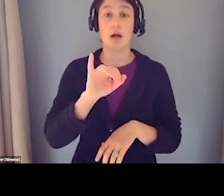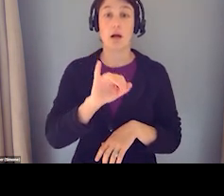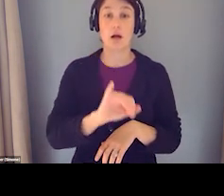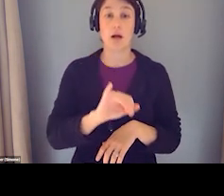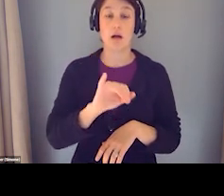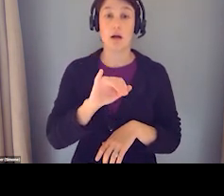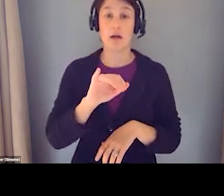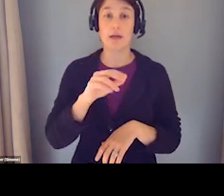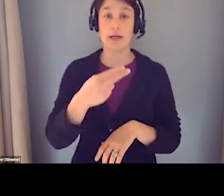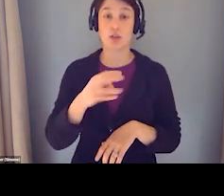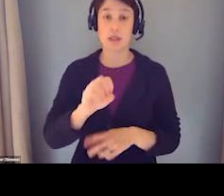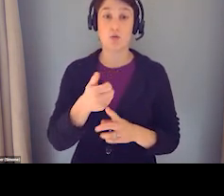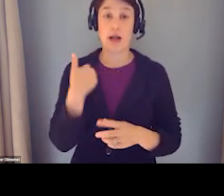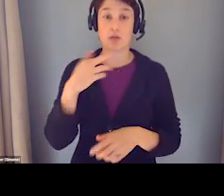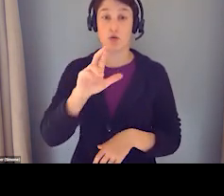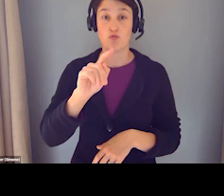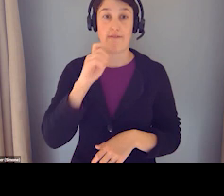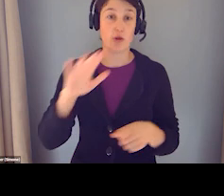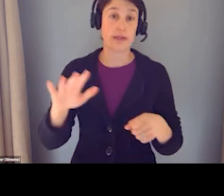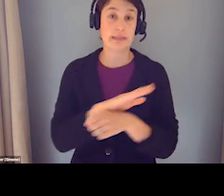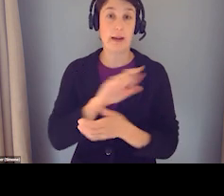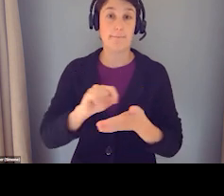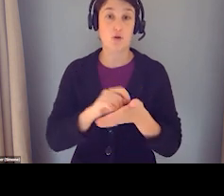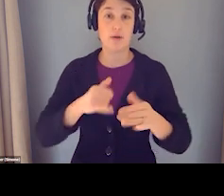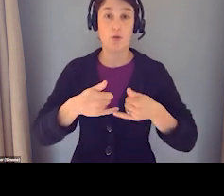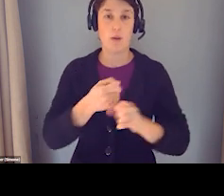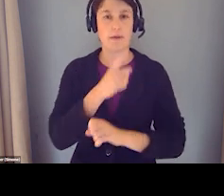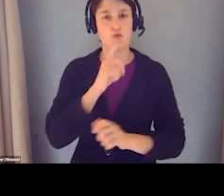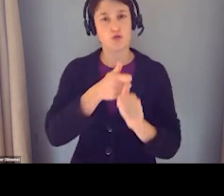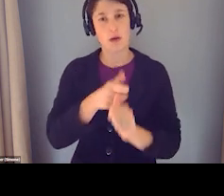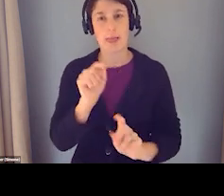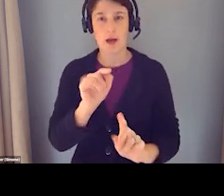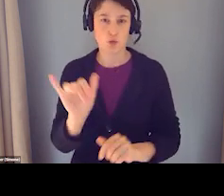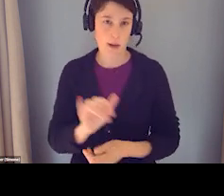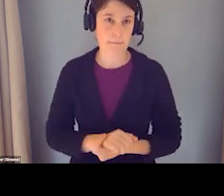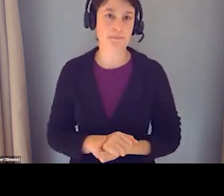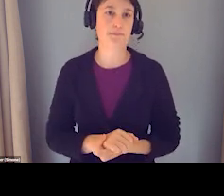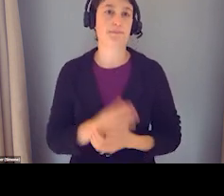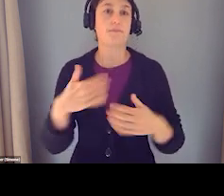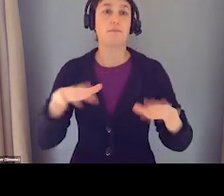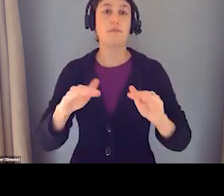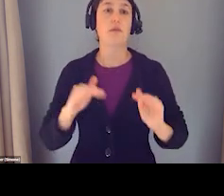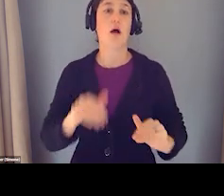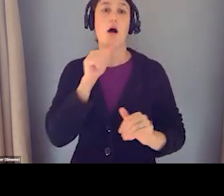please make sure you're keeping track of those as well. Unreasonable travel costs; please keep these in mind.